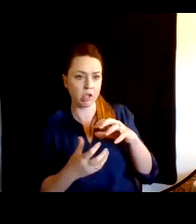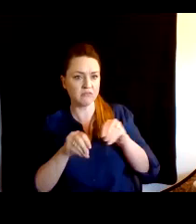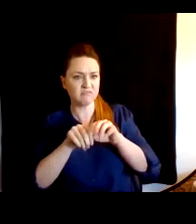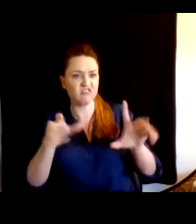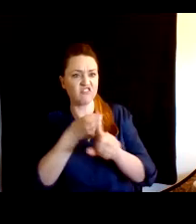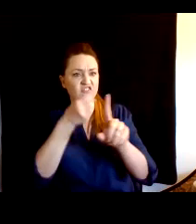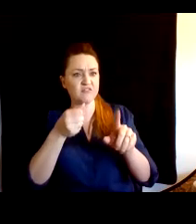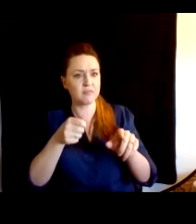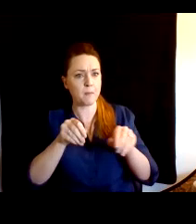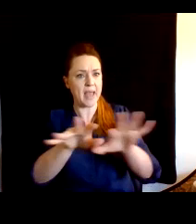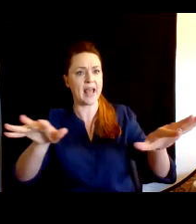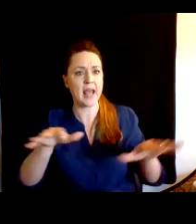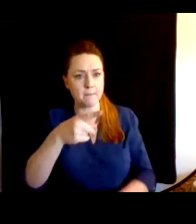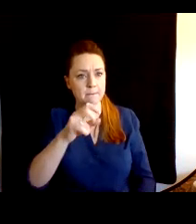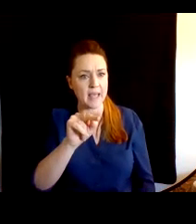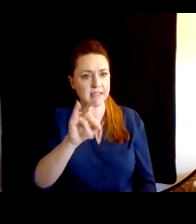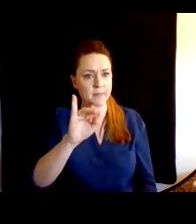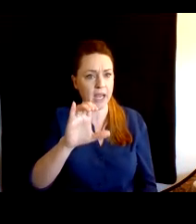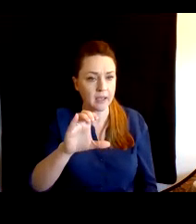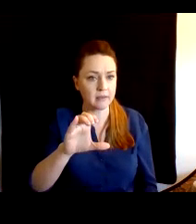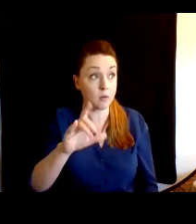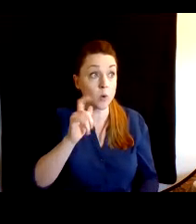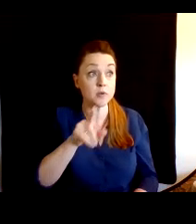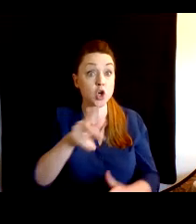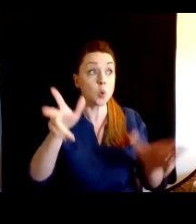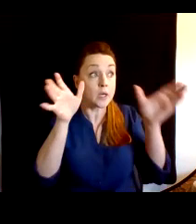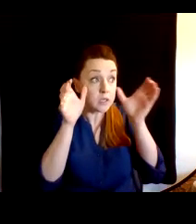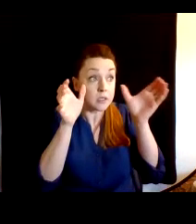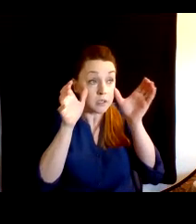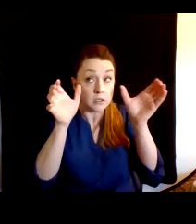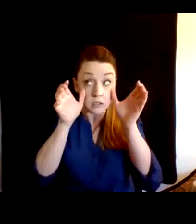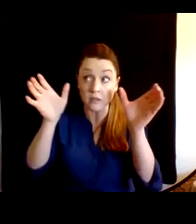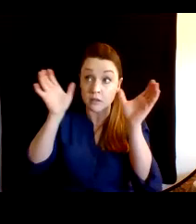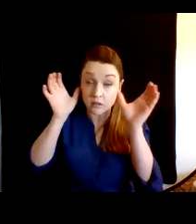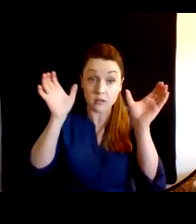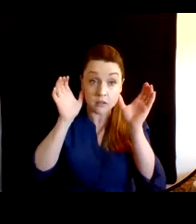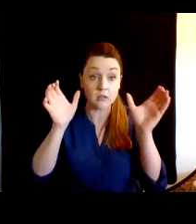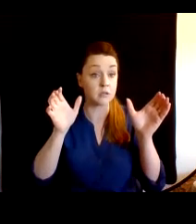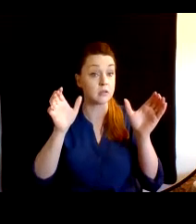that they're involved in that conversation and that we hear those voices. We go behind the bars and beyond the bars